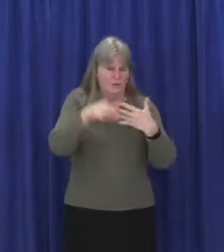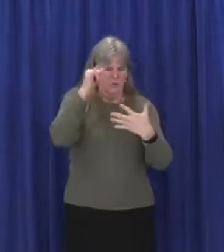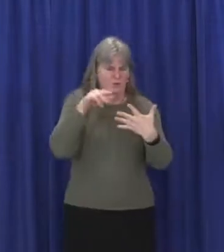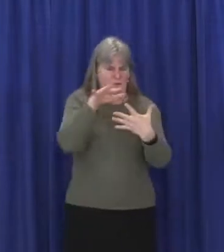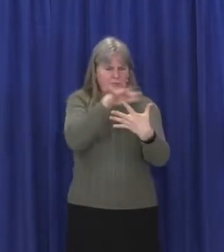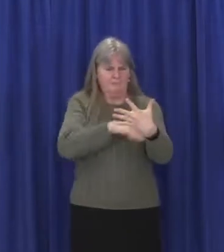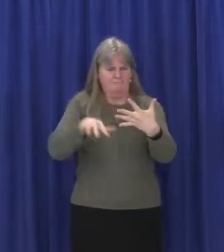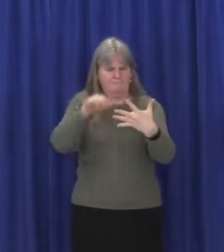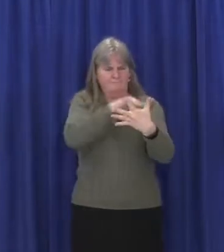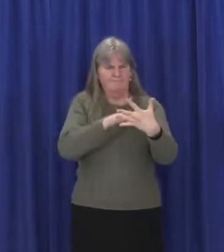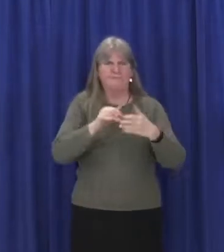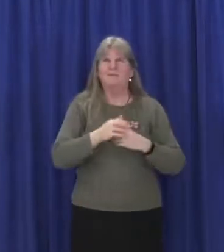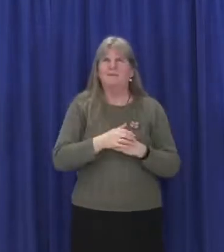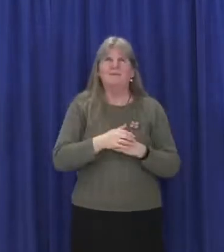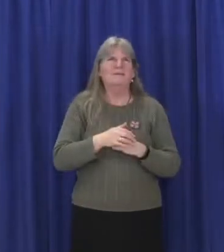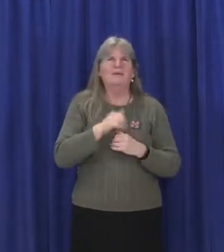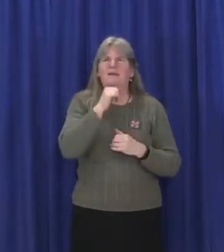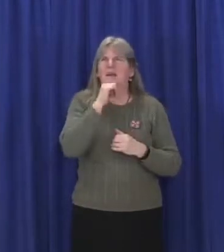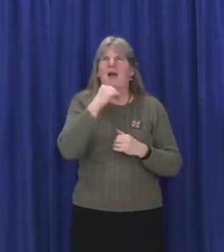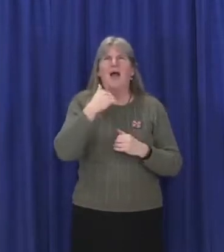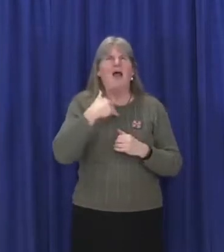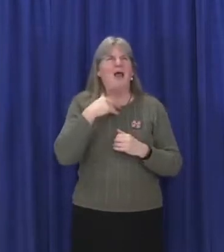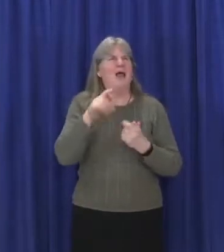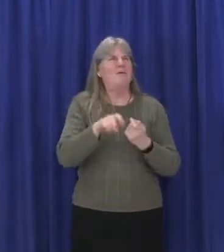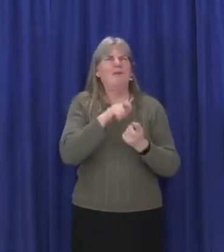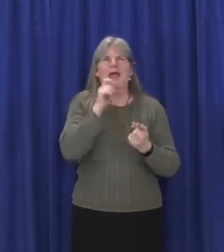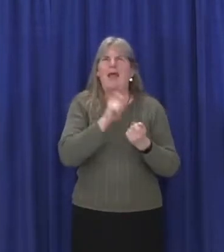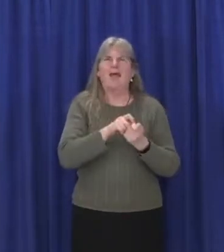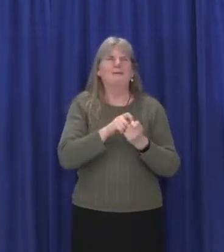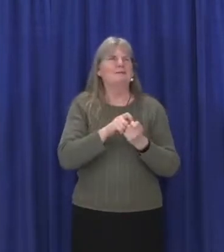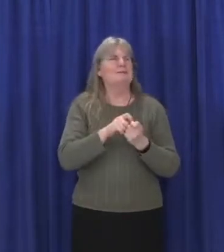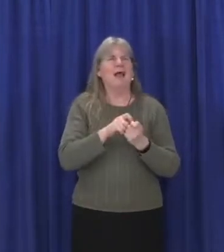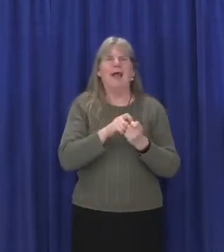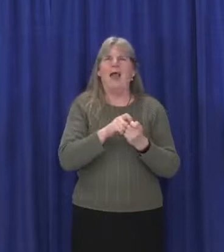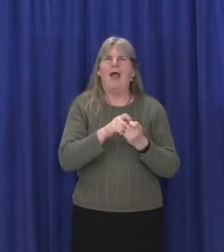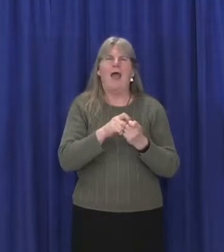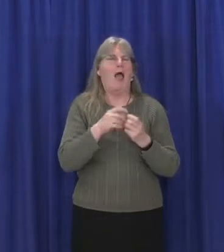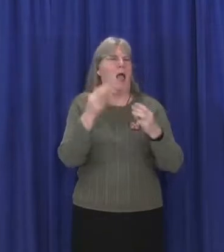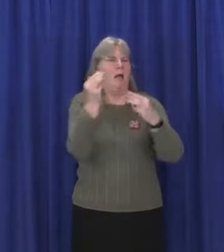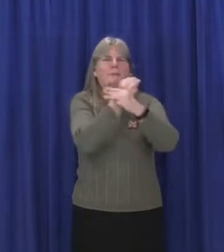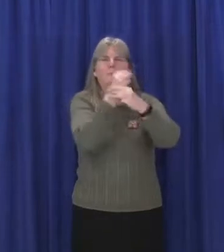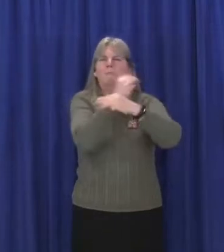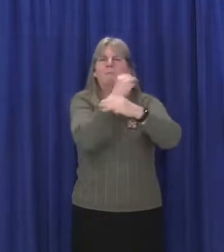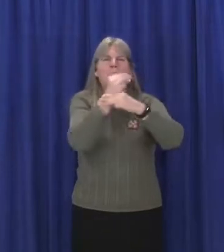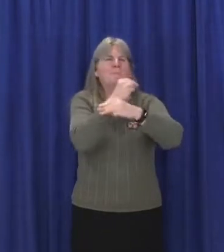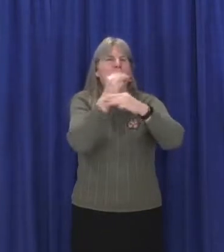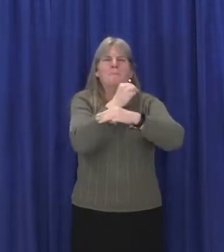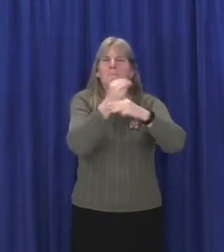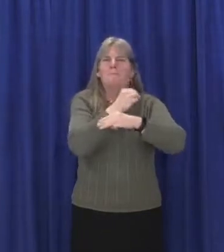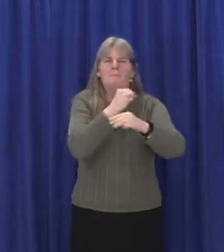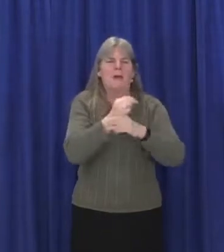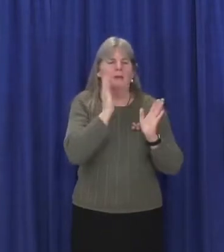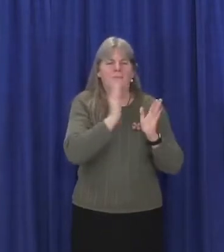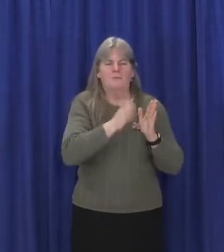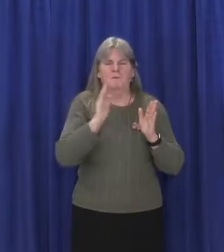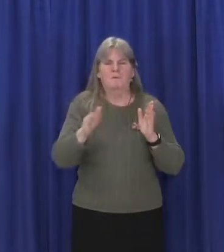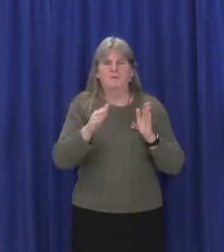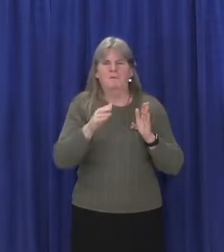I-- it's not a "If This Then That", "If This Then That". If it was, you know, you wouldn't need a Chief Medical Officer of Health.